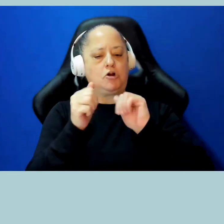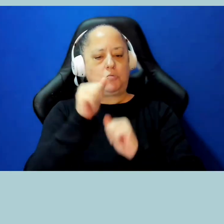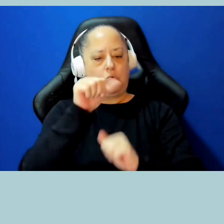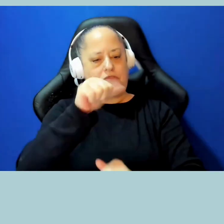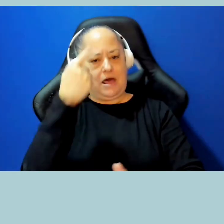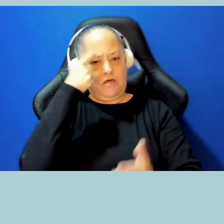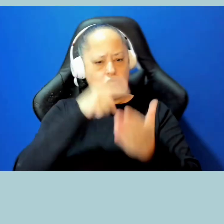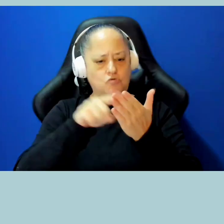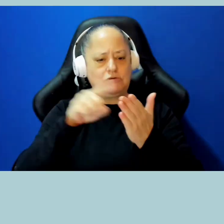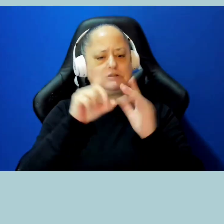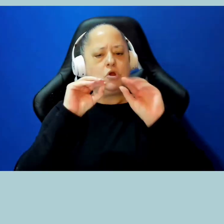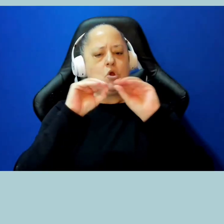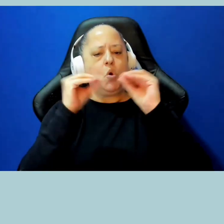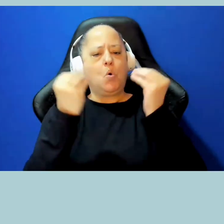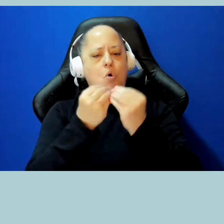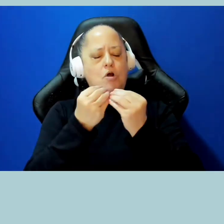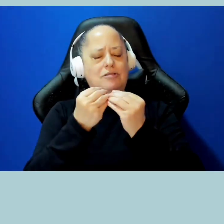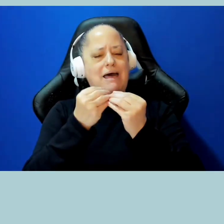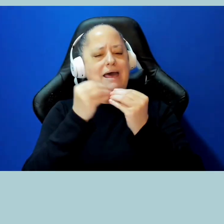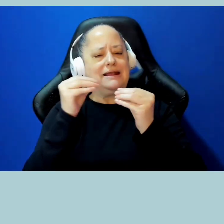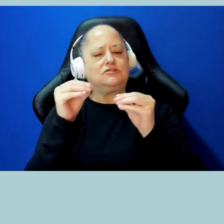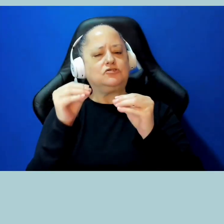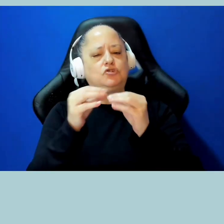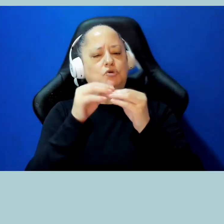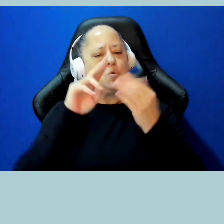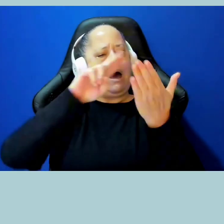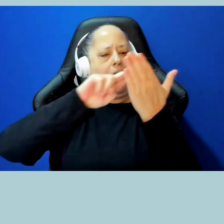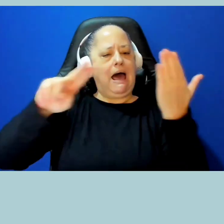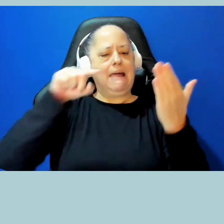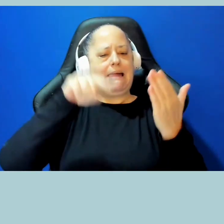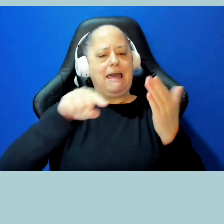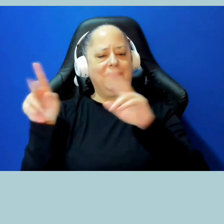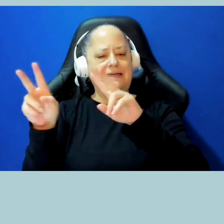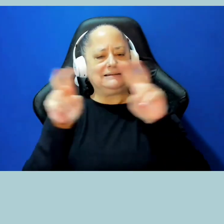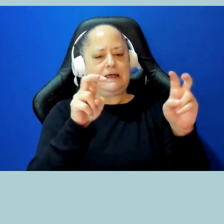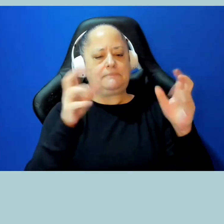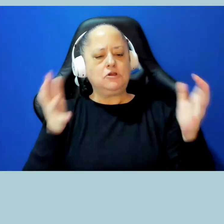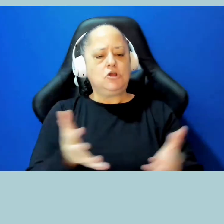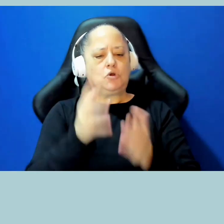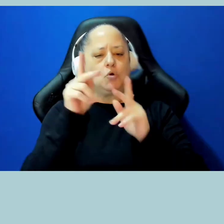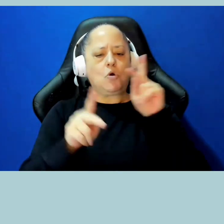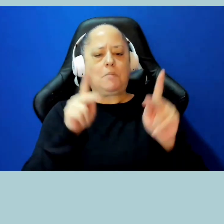to highlight these topics we want to encourage people to publish in journals and we may publish some